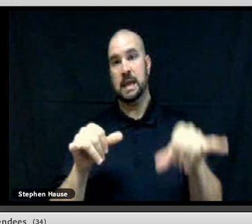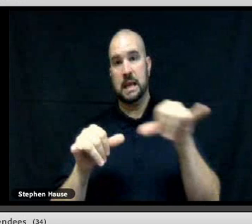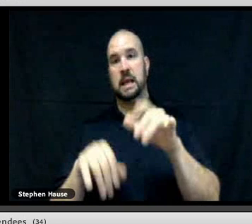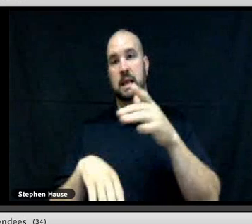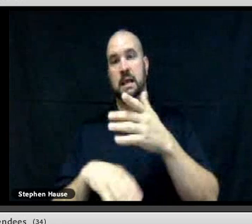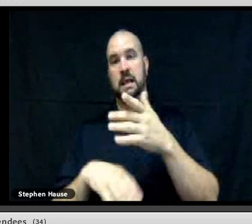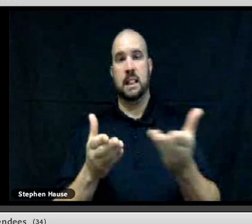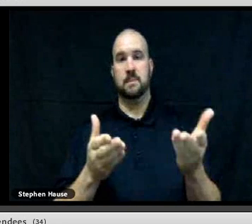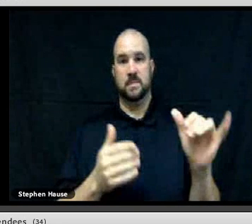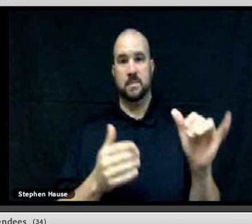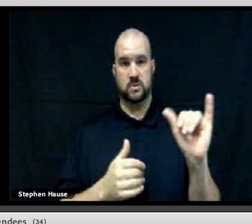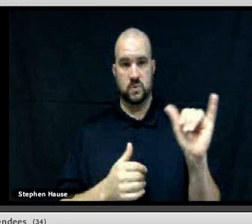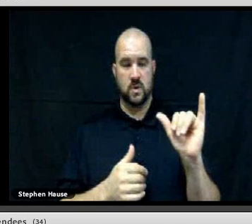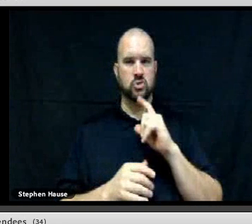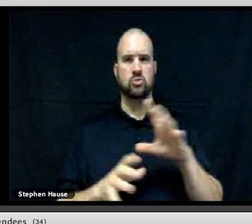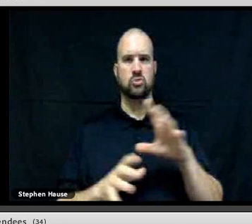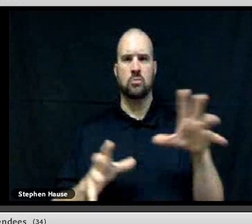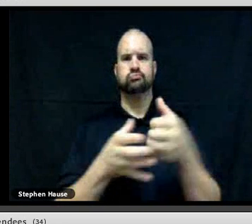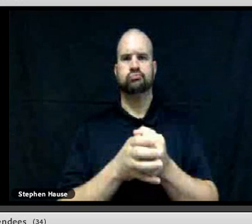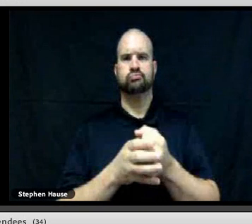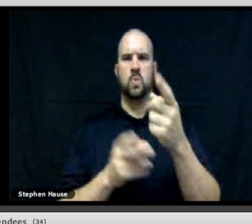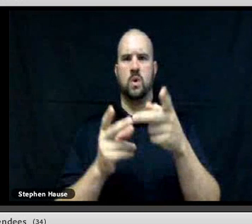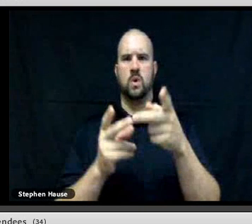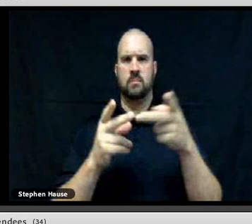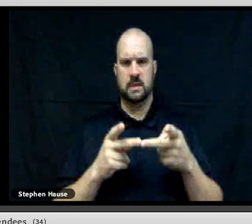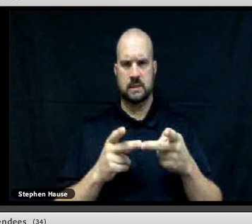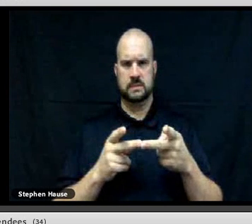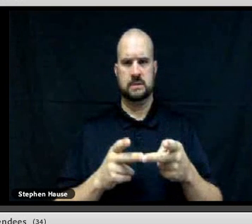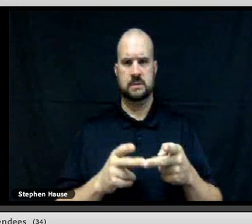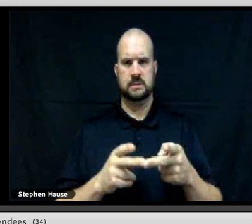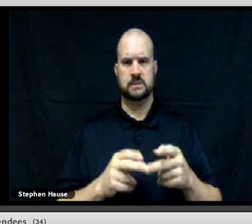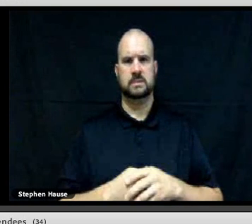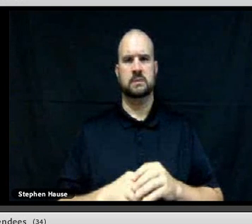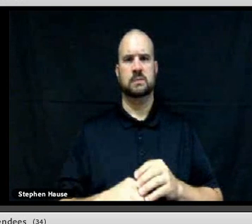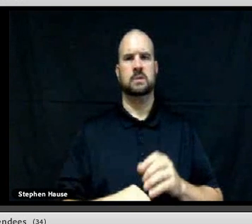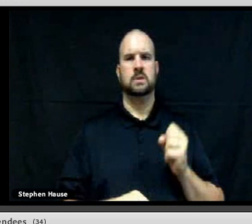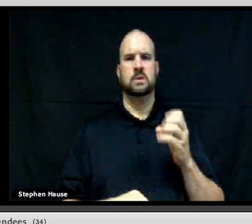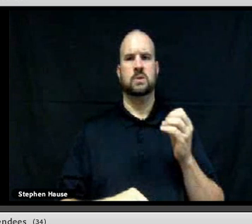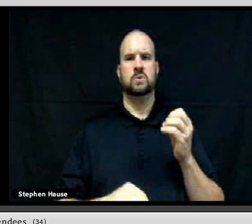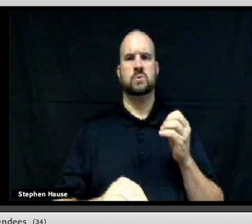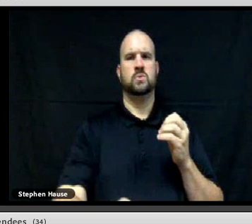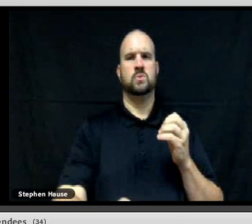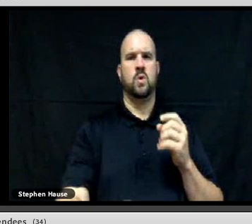So, um, for example, when you're using subjects, um,